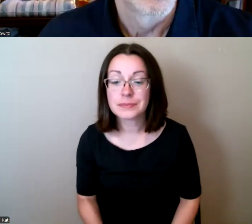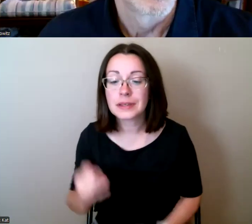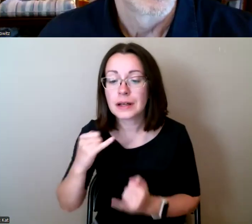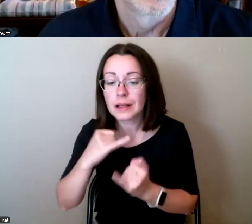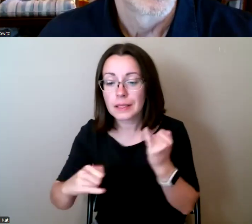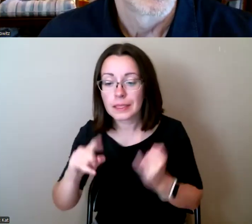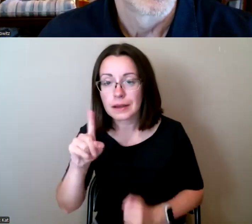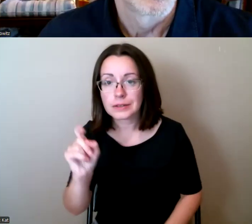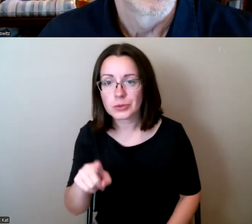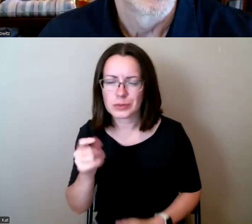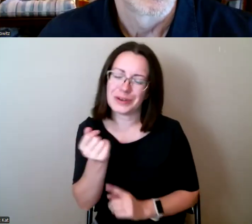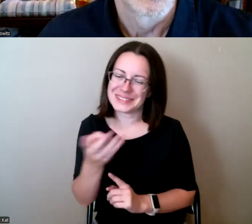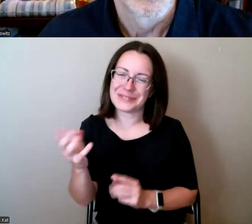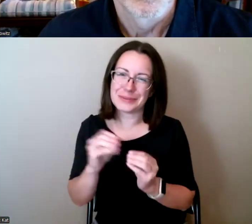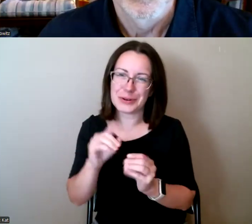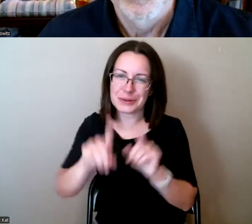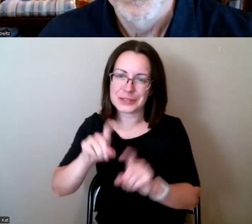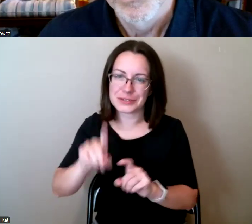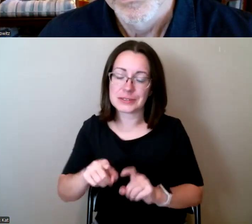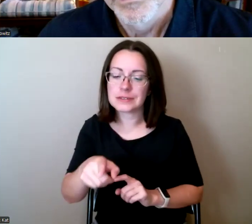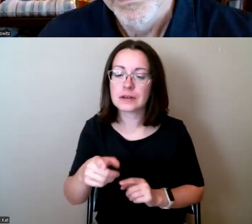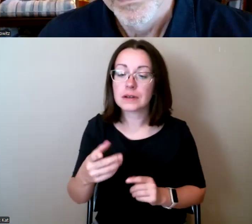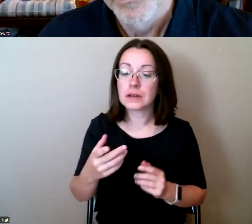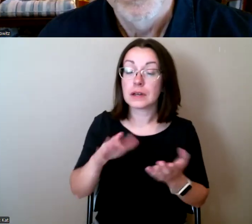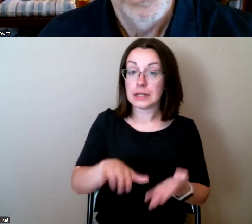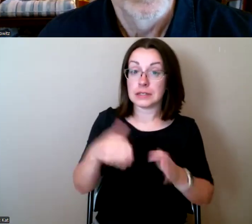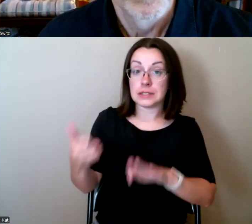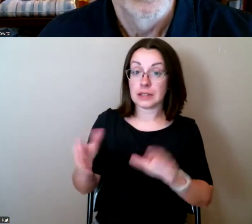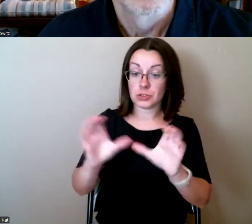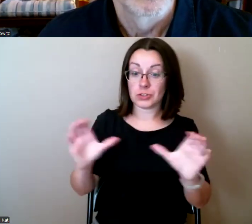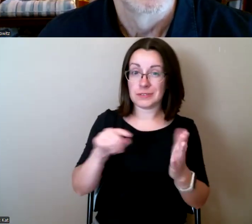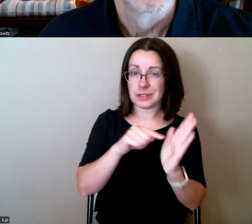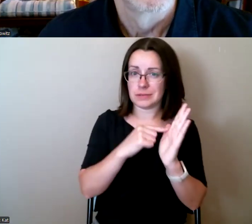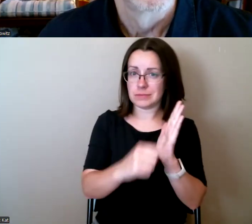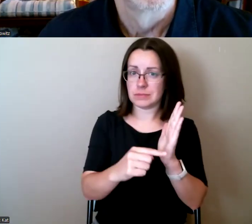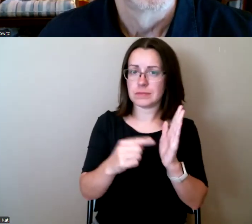and we have several. Um what will it list on the death certificate as the cause of death?